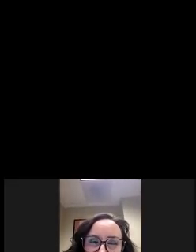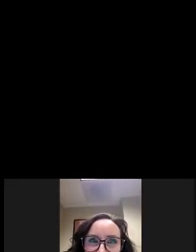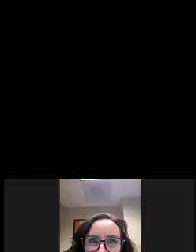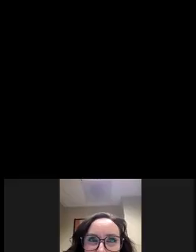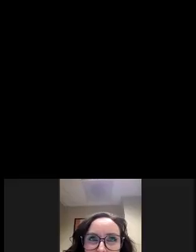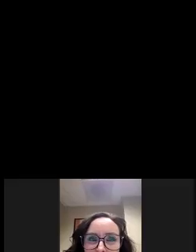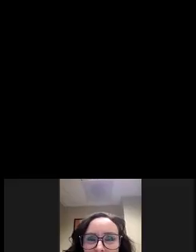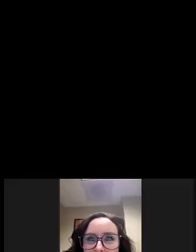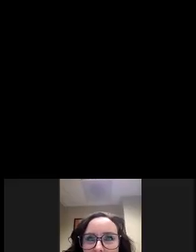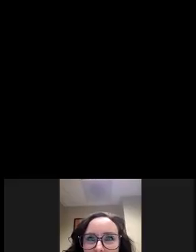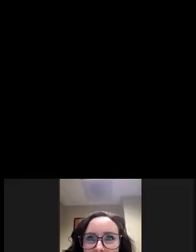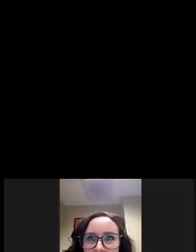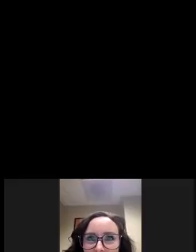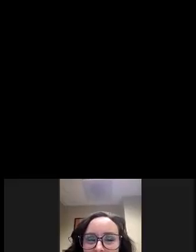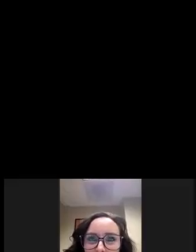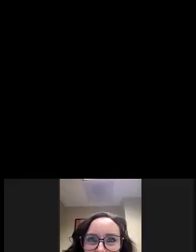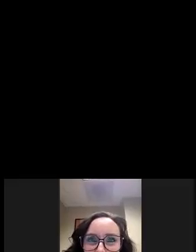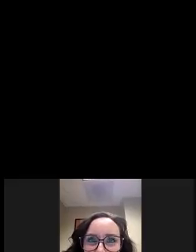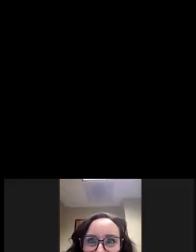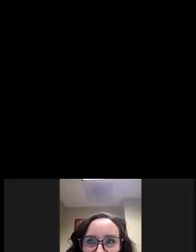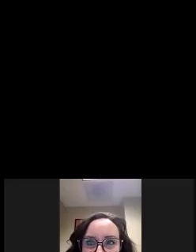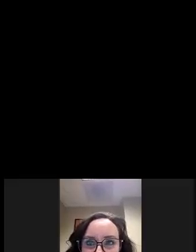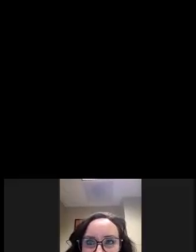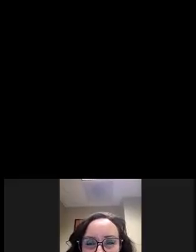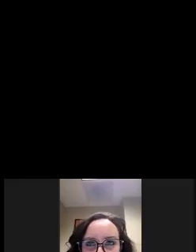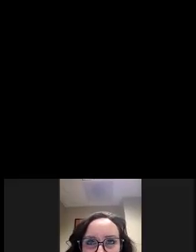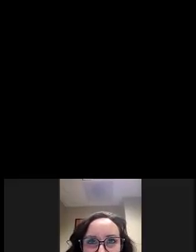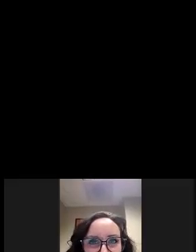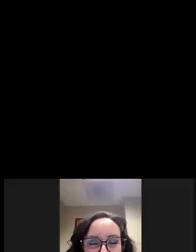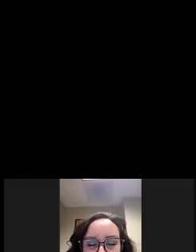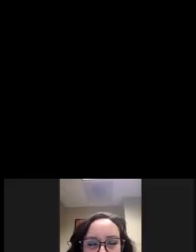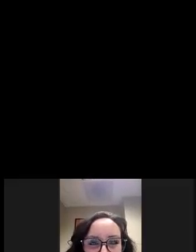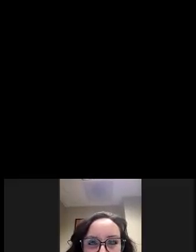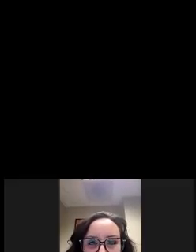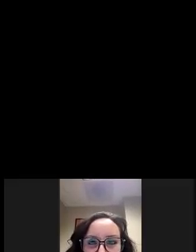syndrome, we don't want their experience with Thanksgiving and